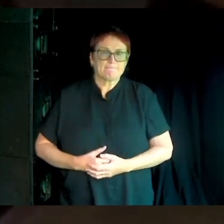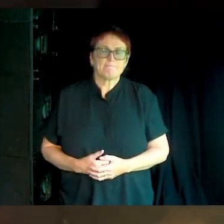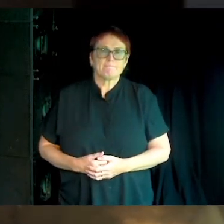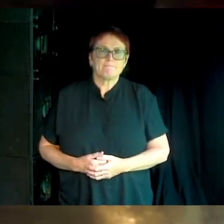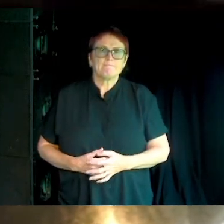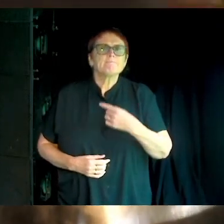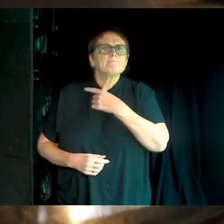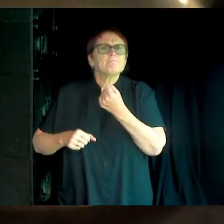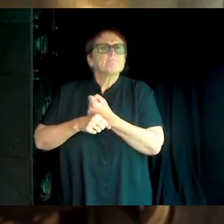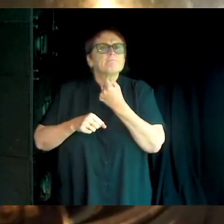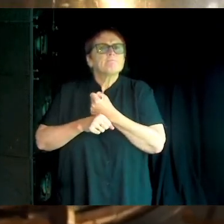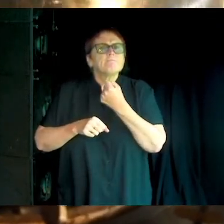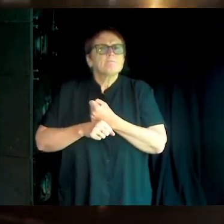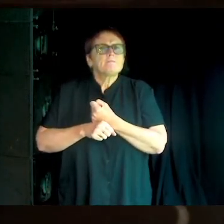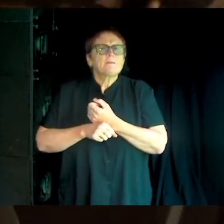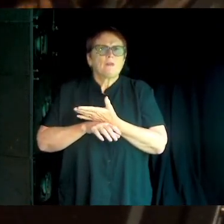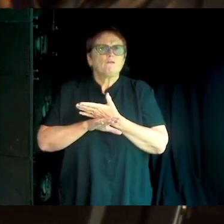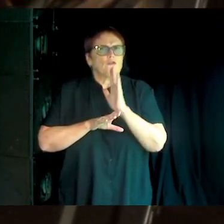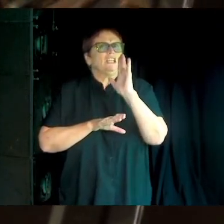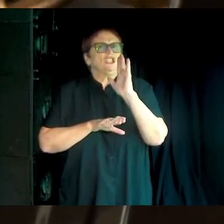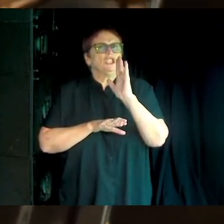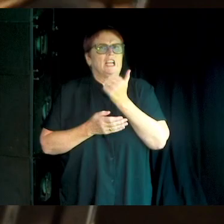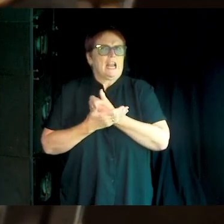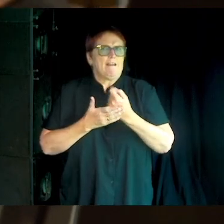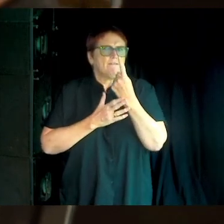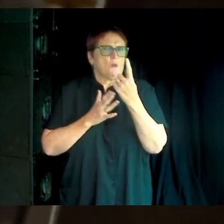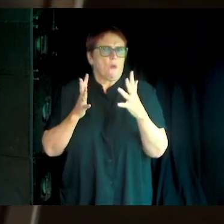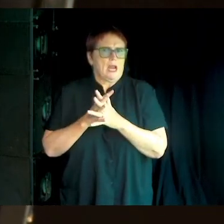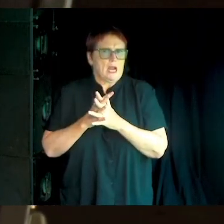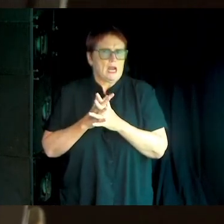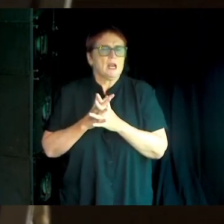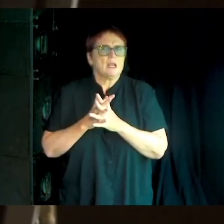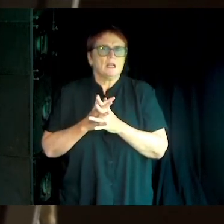this laksa paste freshly every week because we tend to sell a lot of that